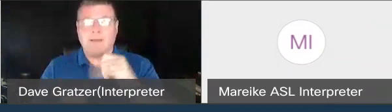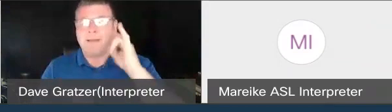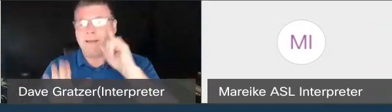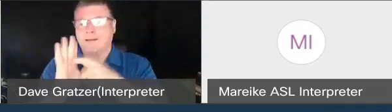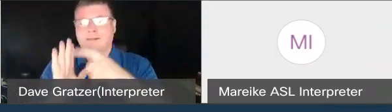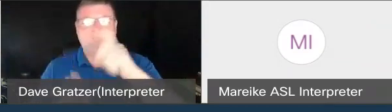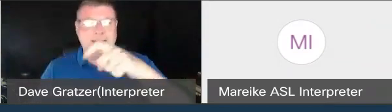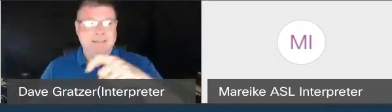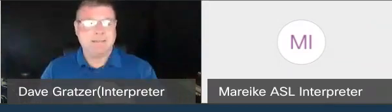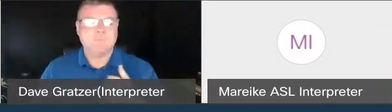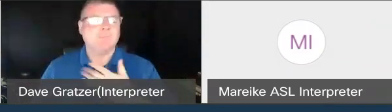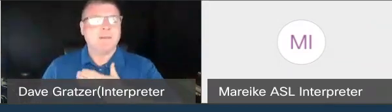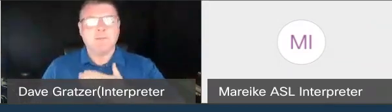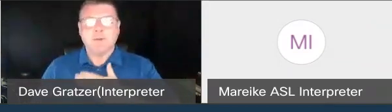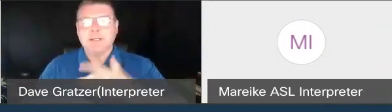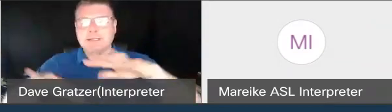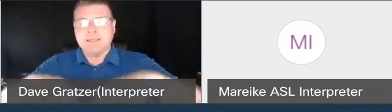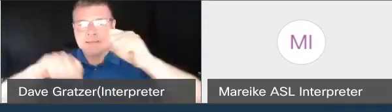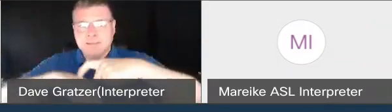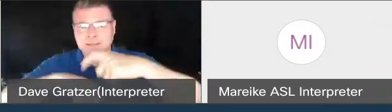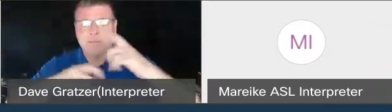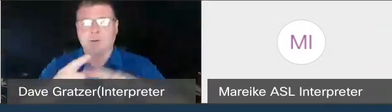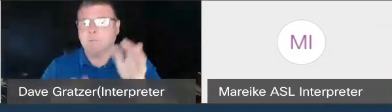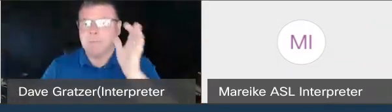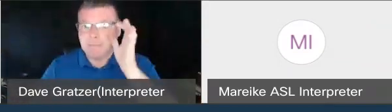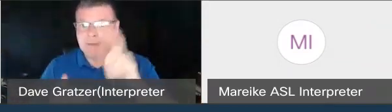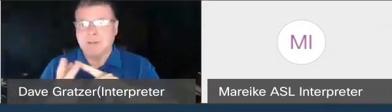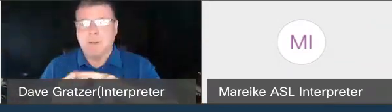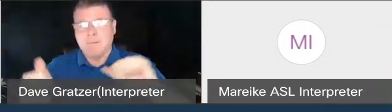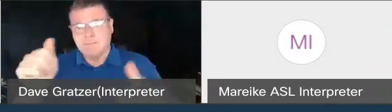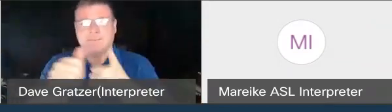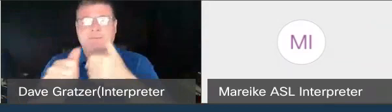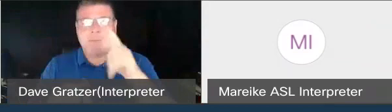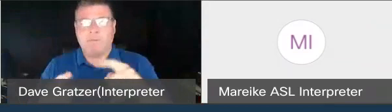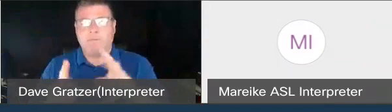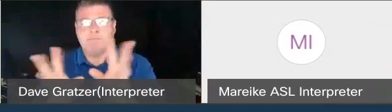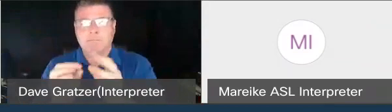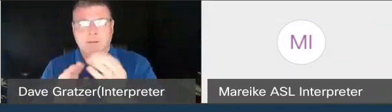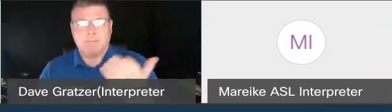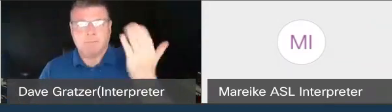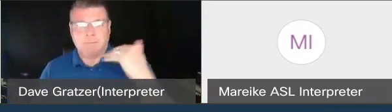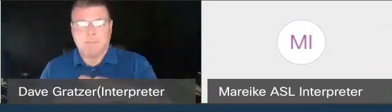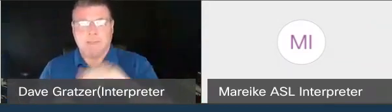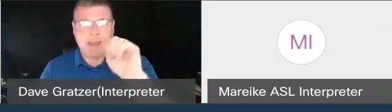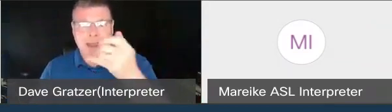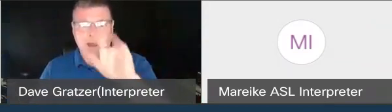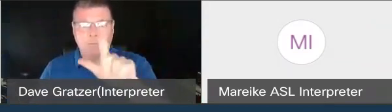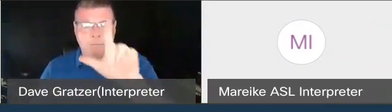We appreciate you taking time today to participate in this informative follow-up to our webinar that we held on April 29th.